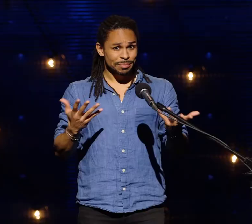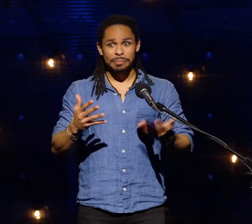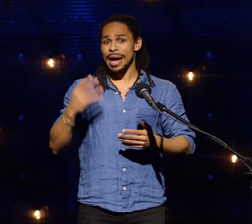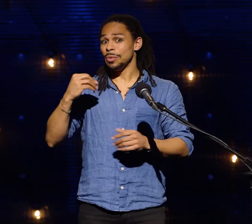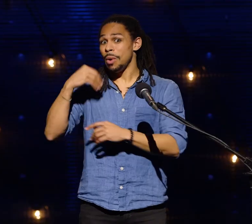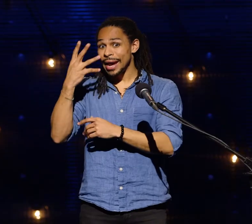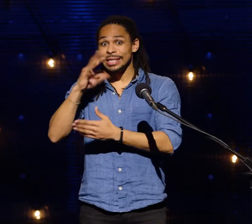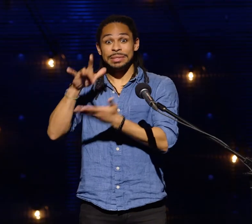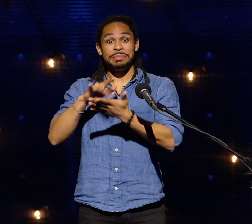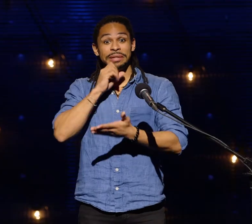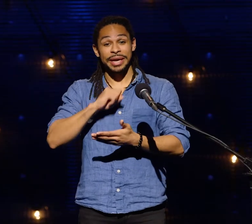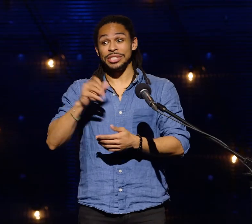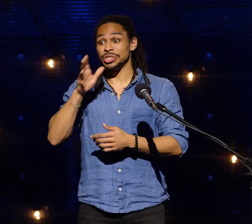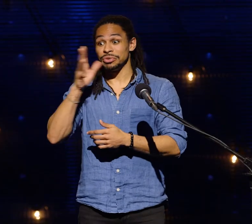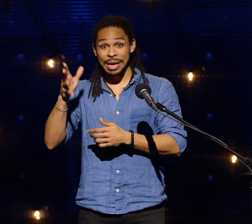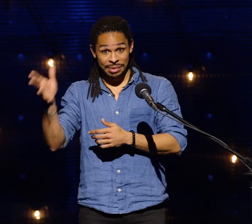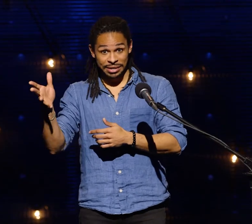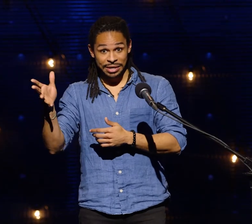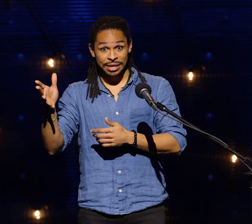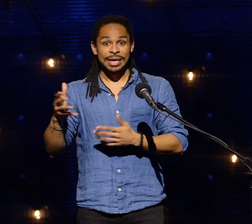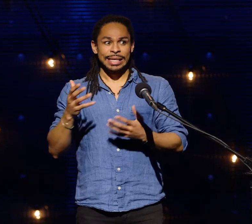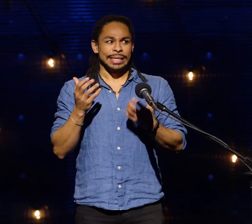my white, middle-aged grandmother